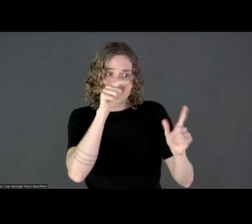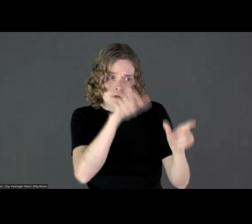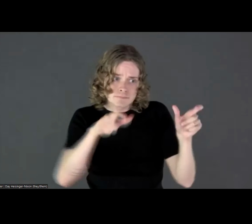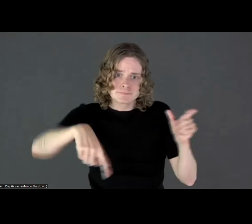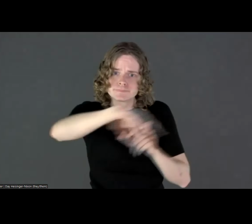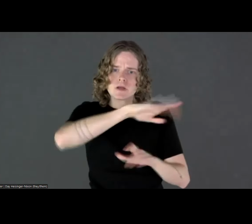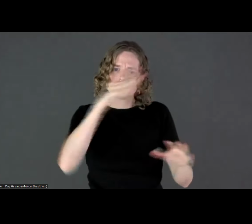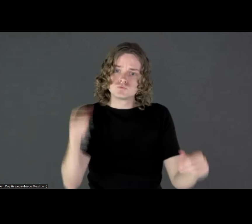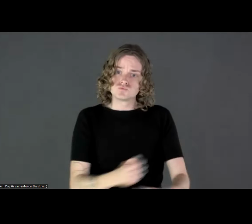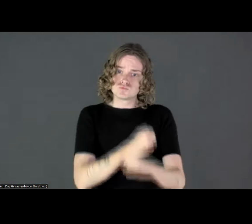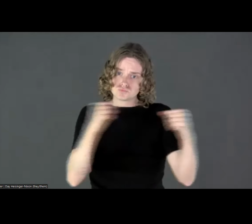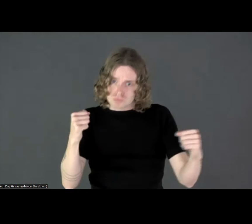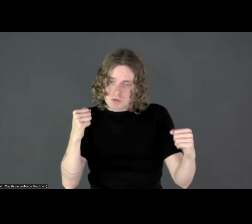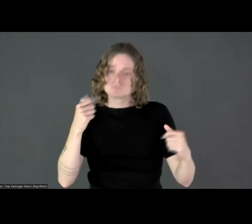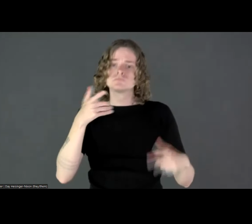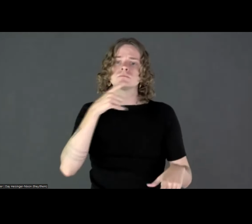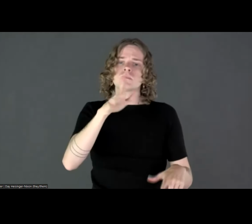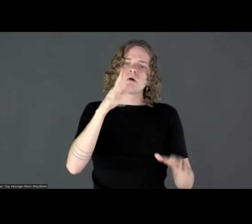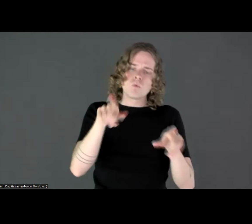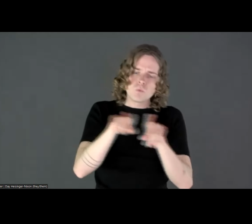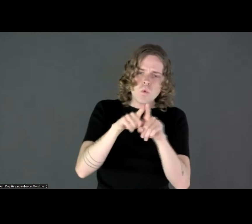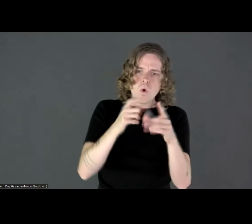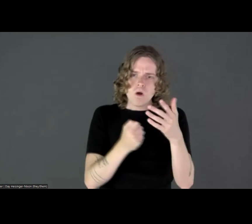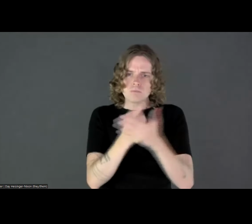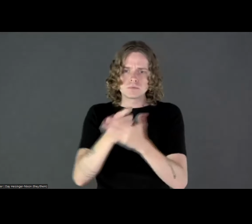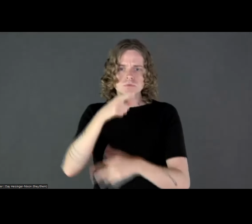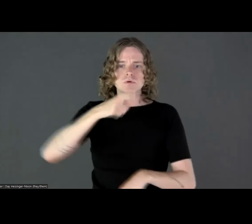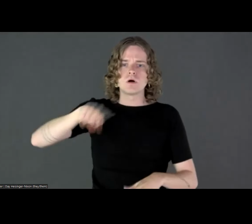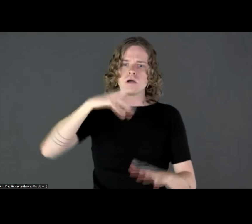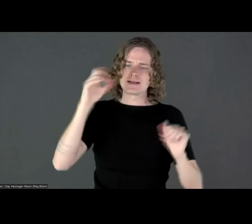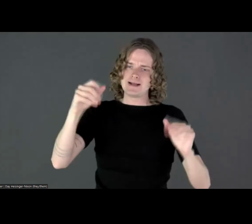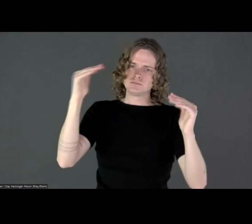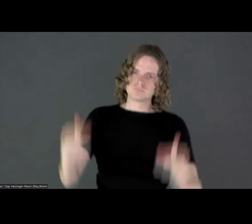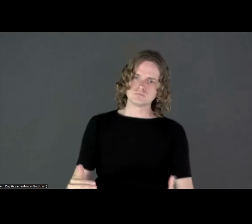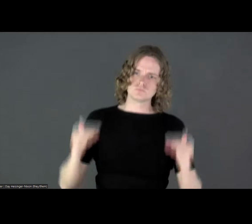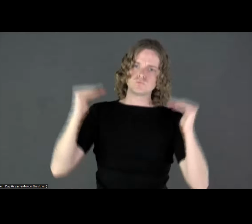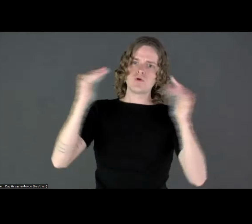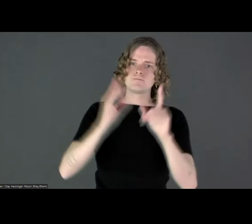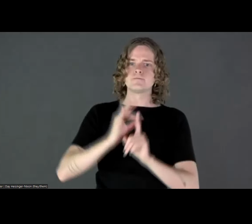improvement. We need to apply together for significant and long term funding